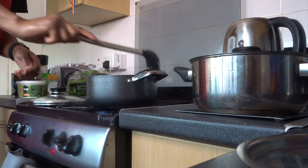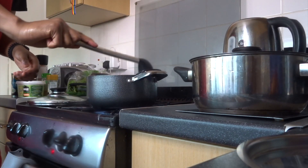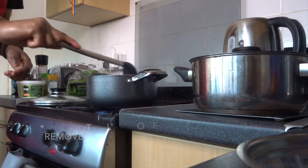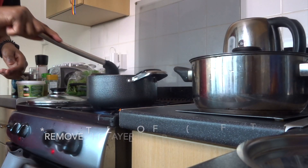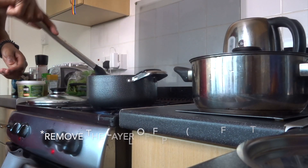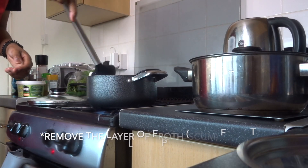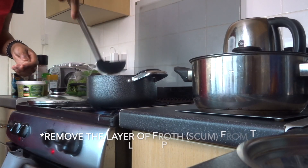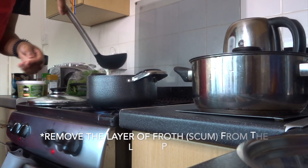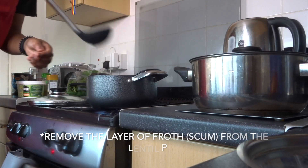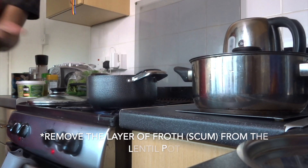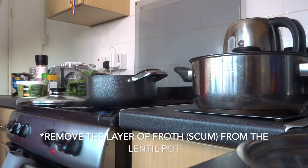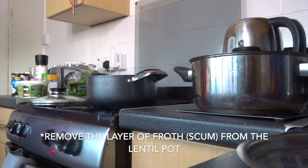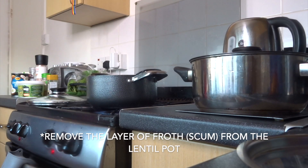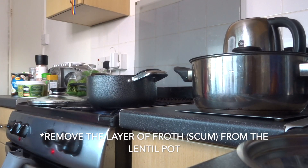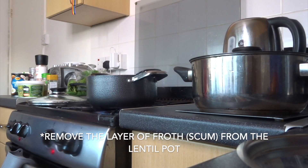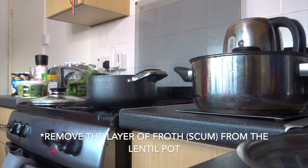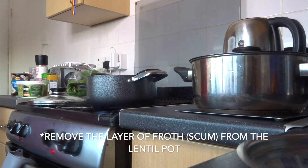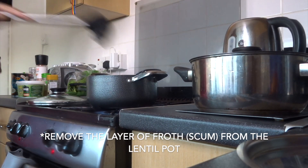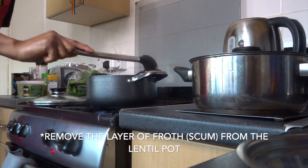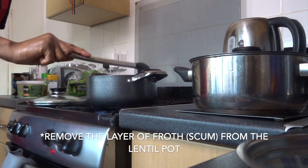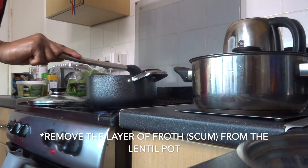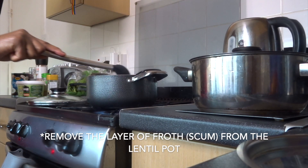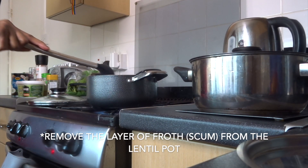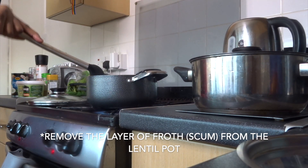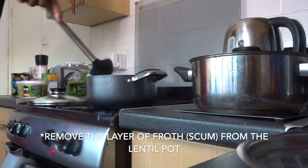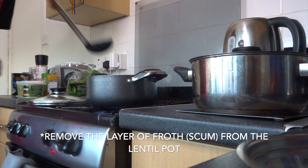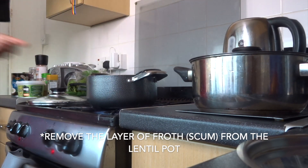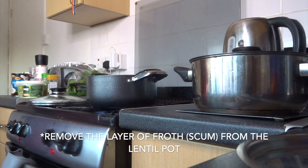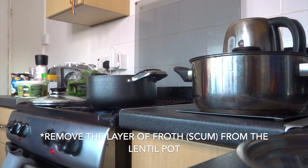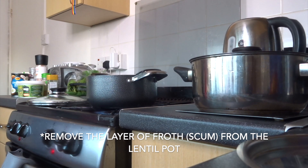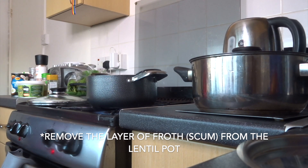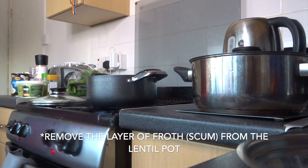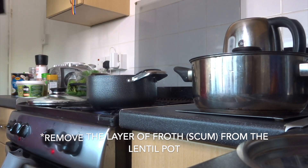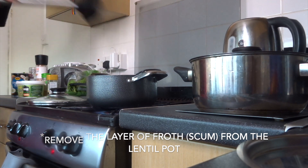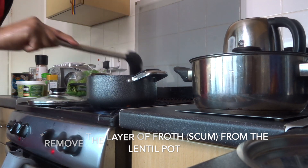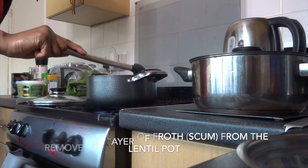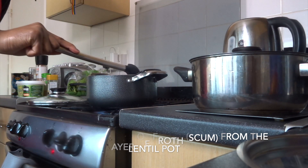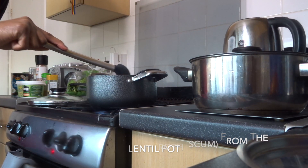I want to ensure I pre-heat the oven ready for roasting.